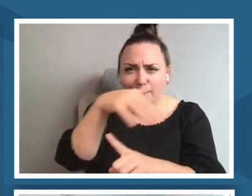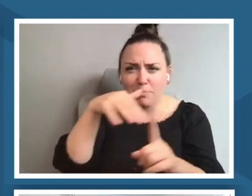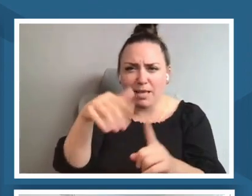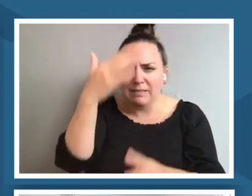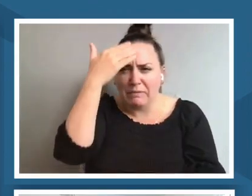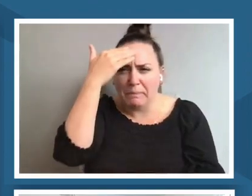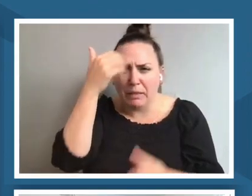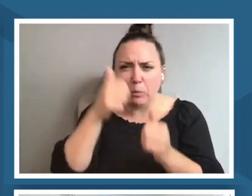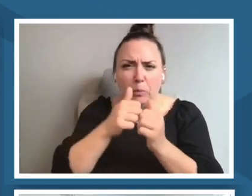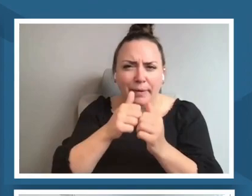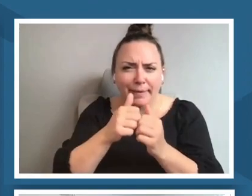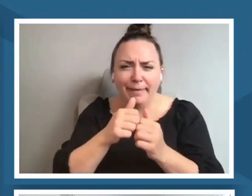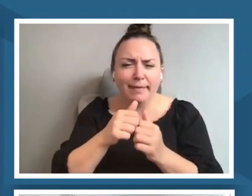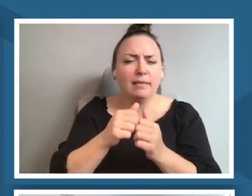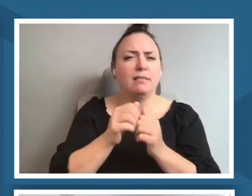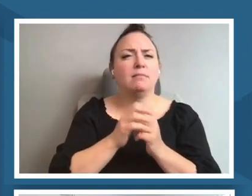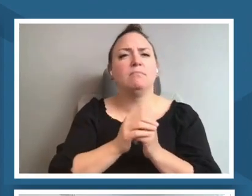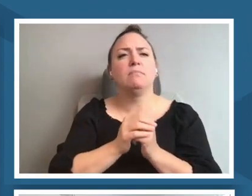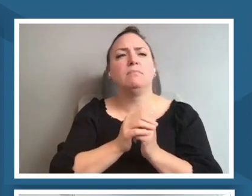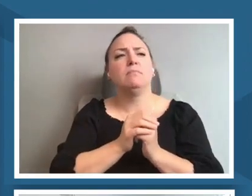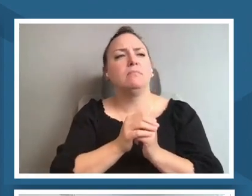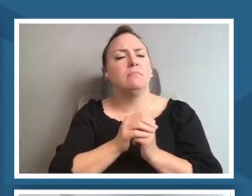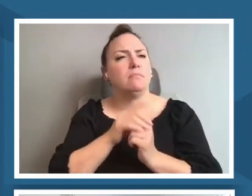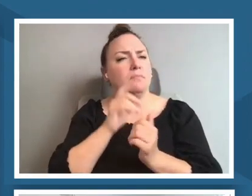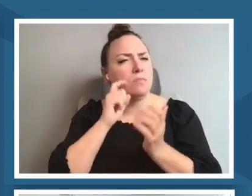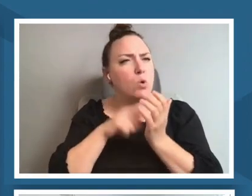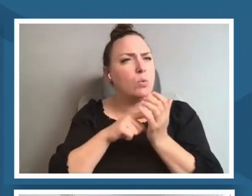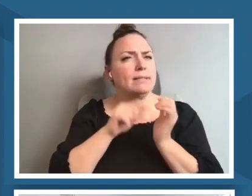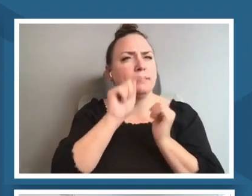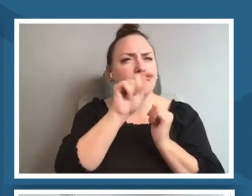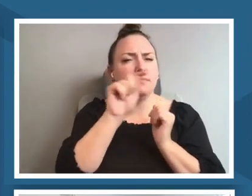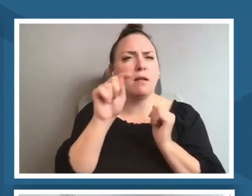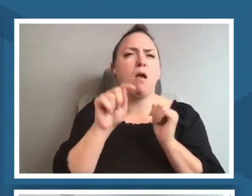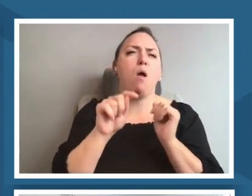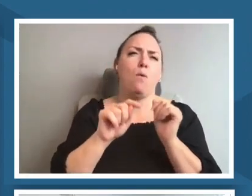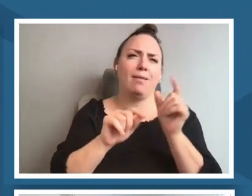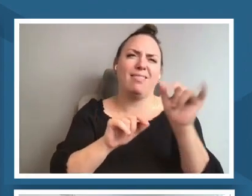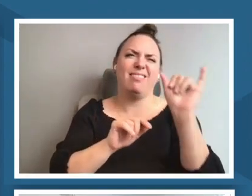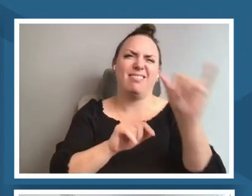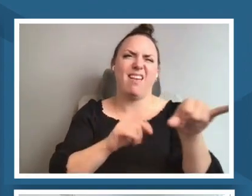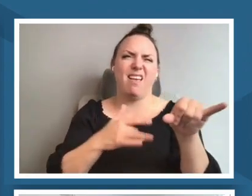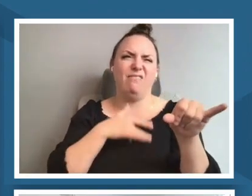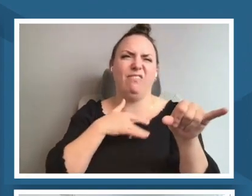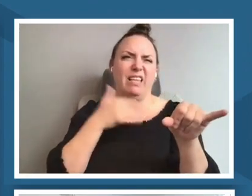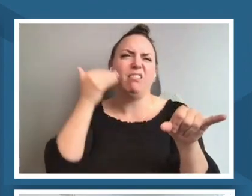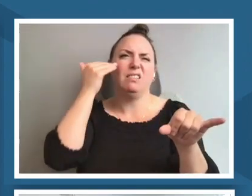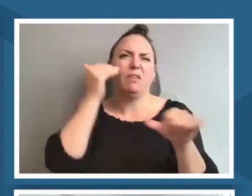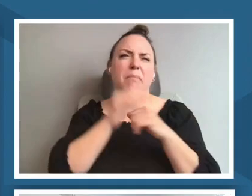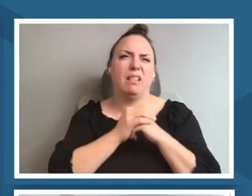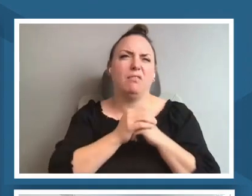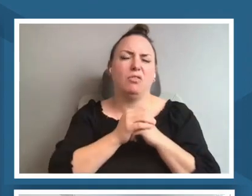noticing things that feel familiar